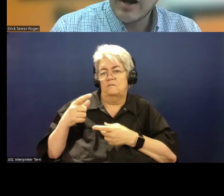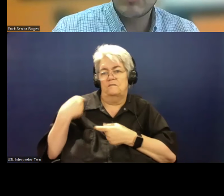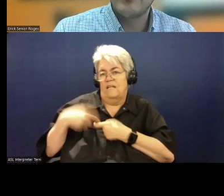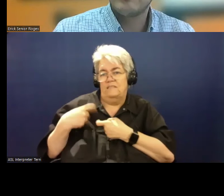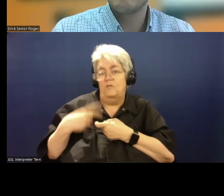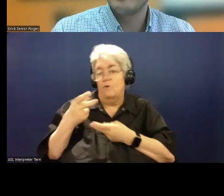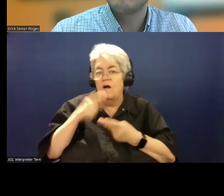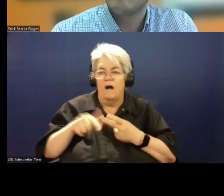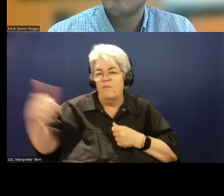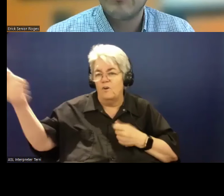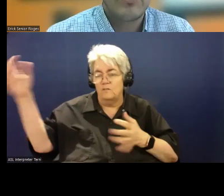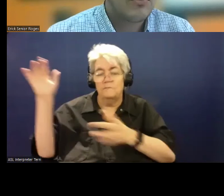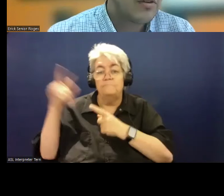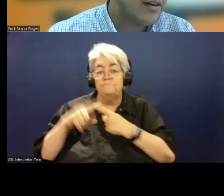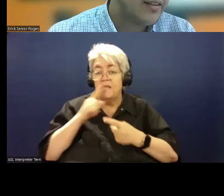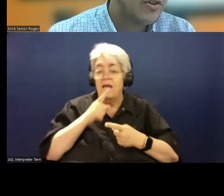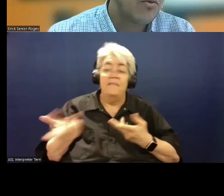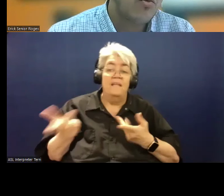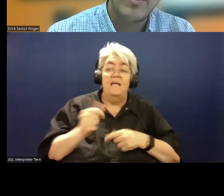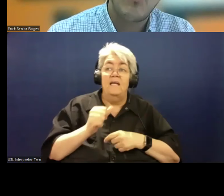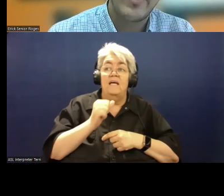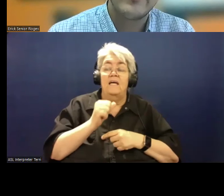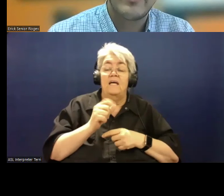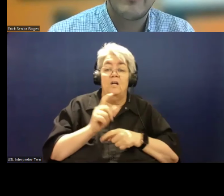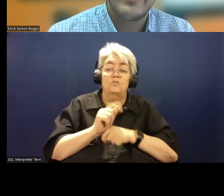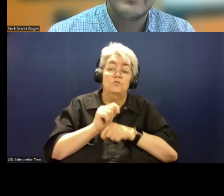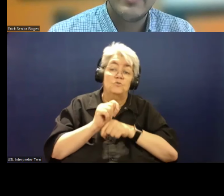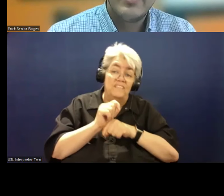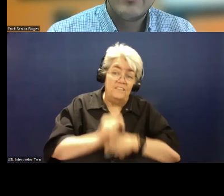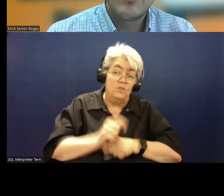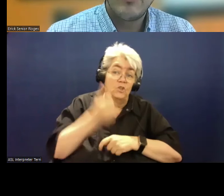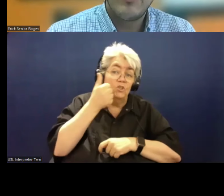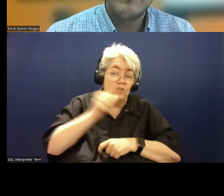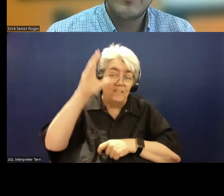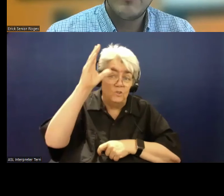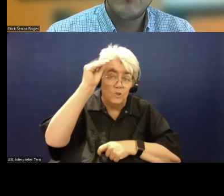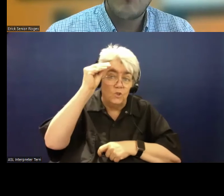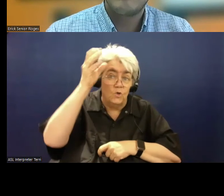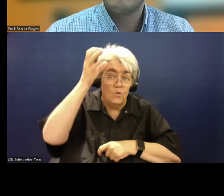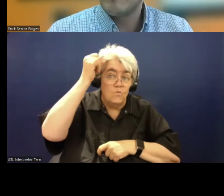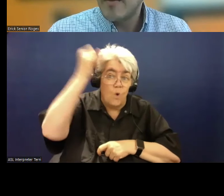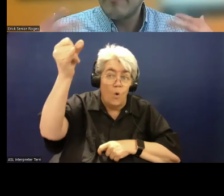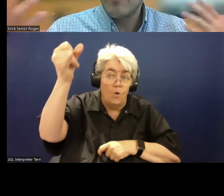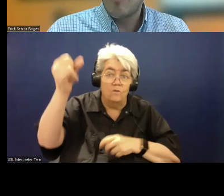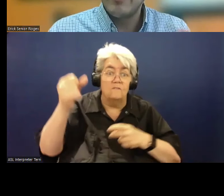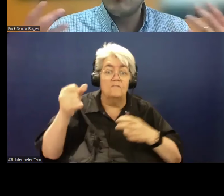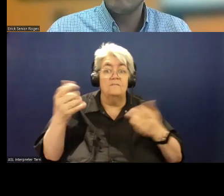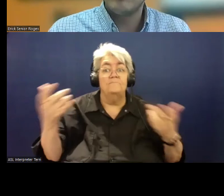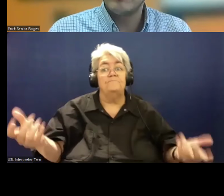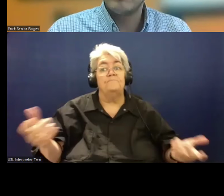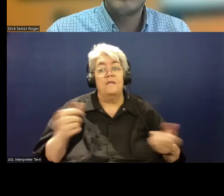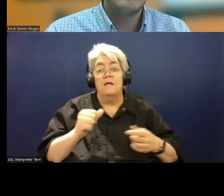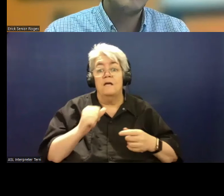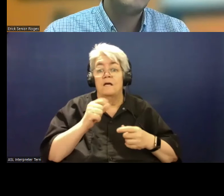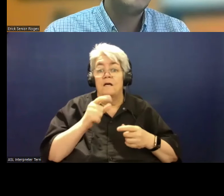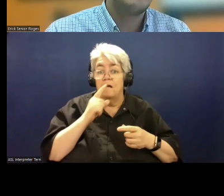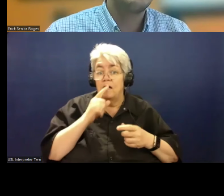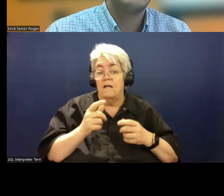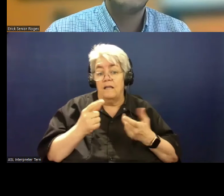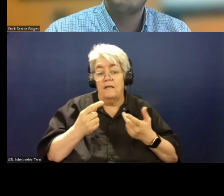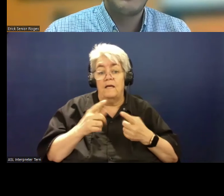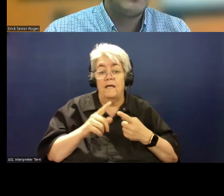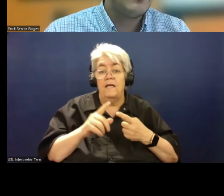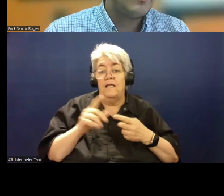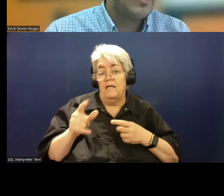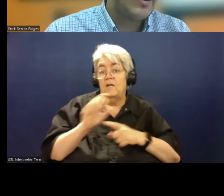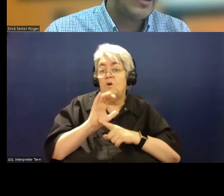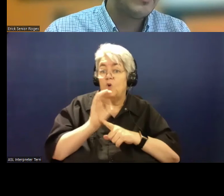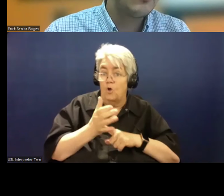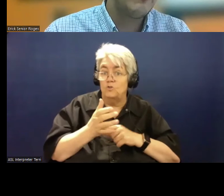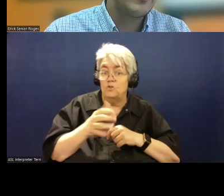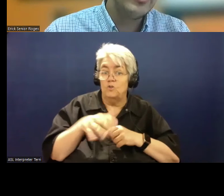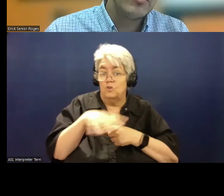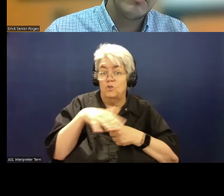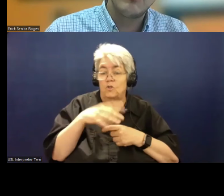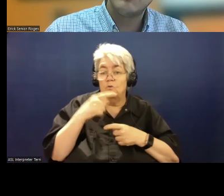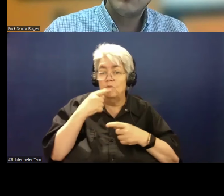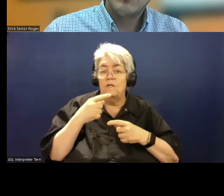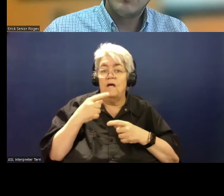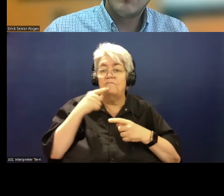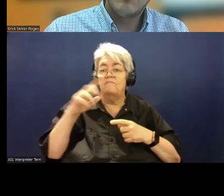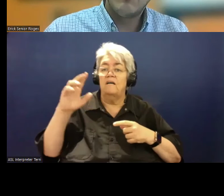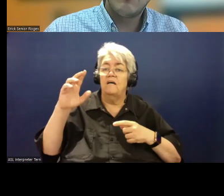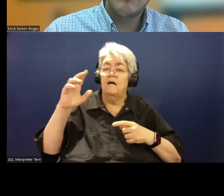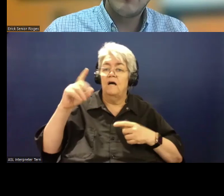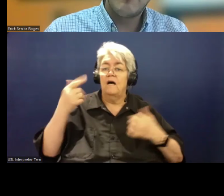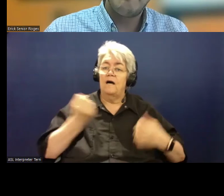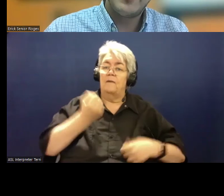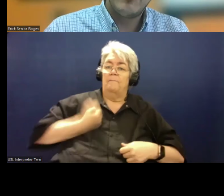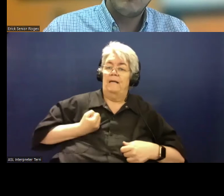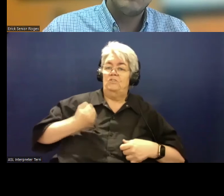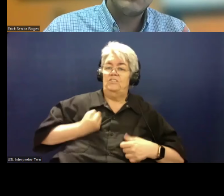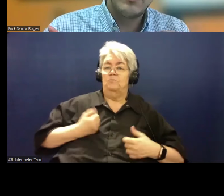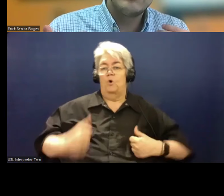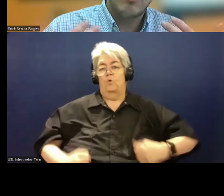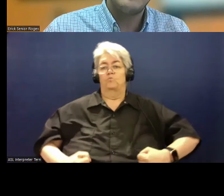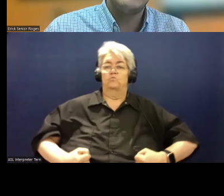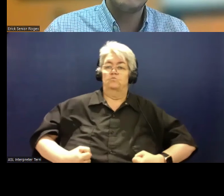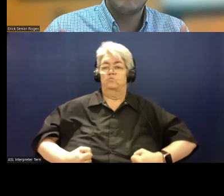AND TRADITION GENDER ROLE SOCIALIZATION. SO WE HAVE A ASPECT OF MALE DOMINANT